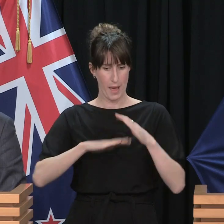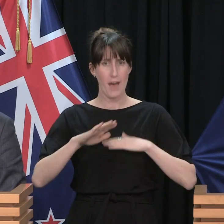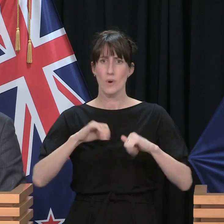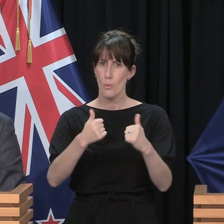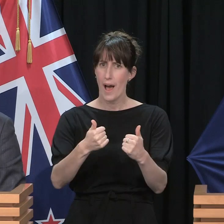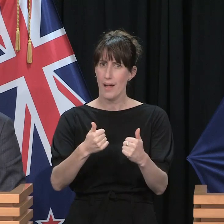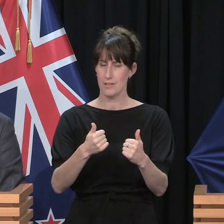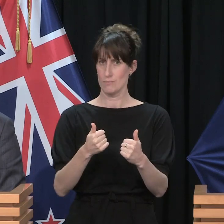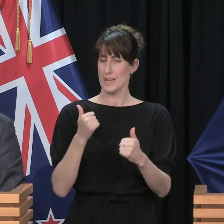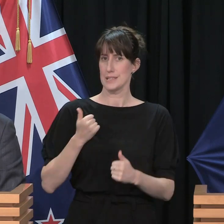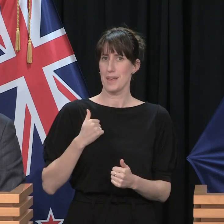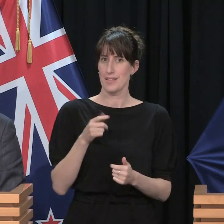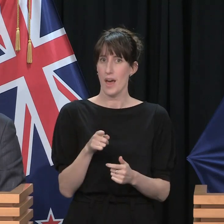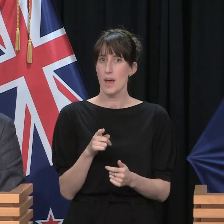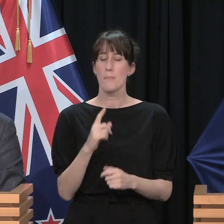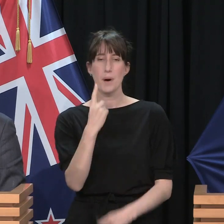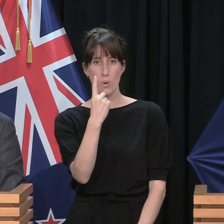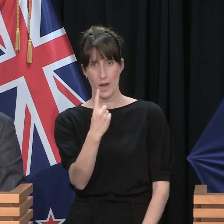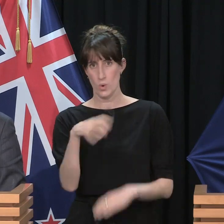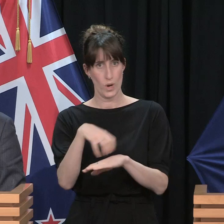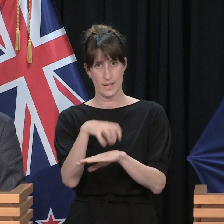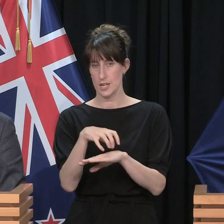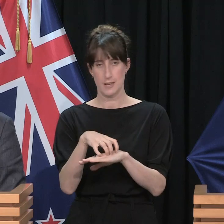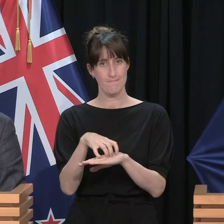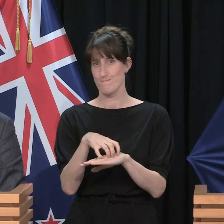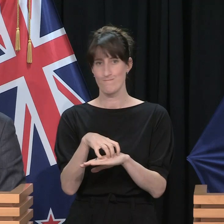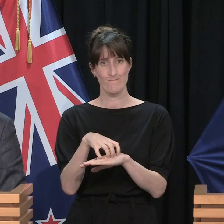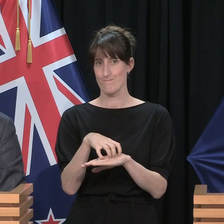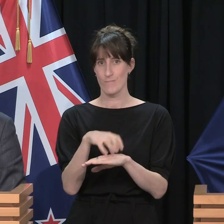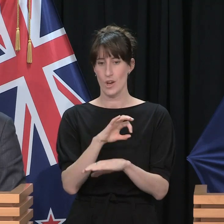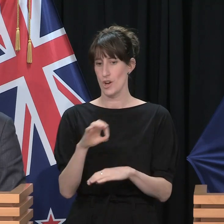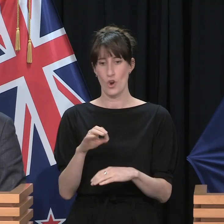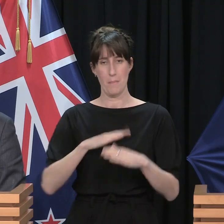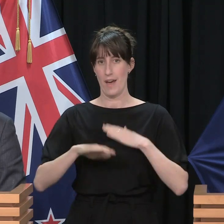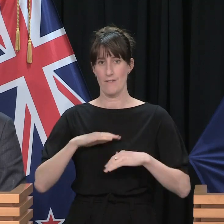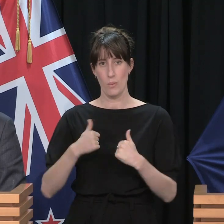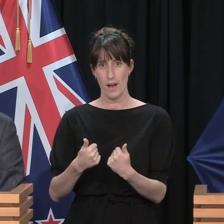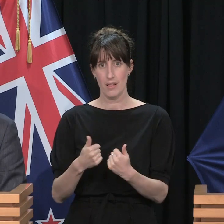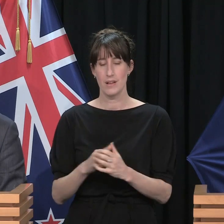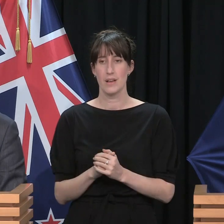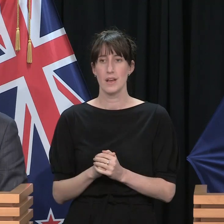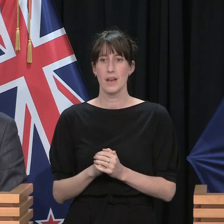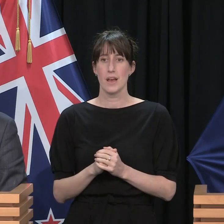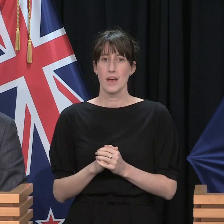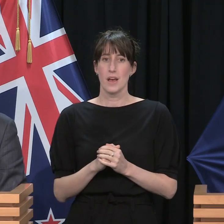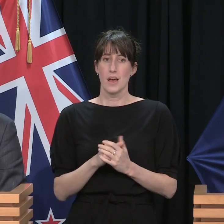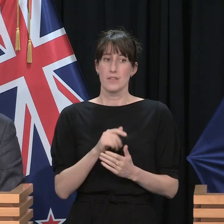Zealanders would expect. All except for one. Mr Hearen